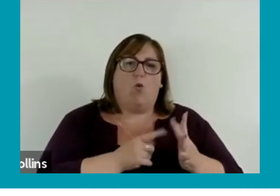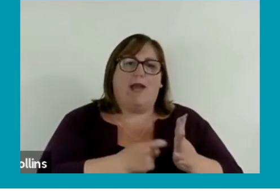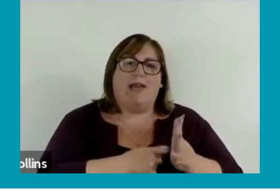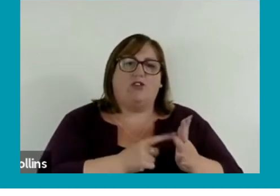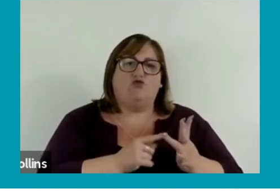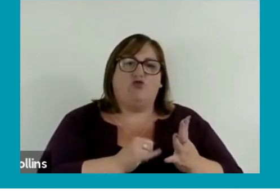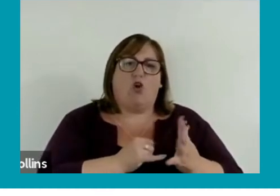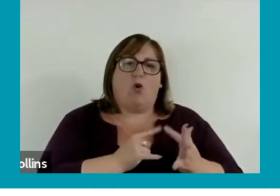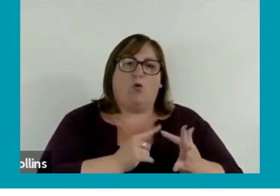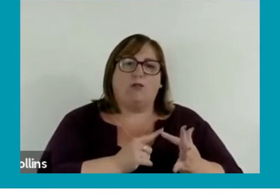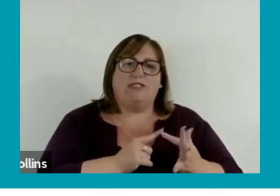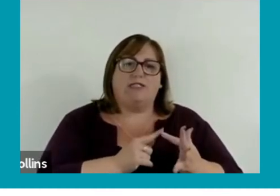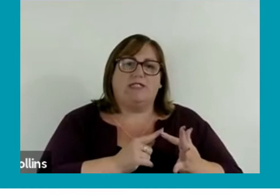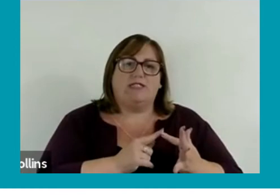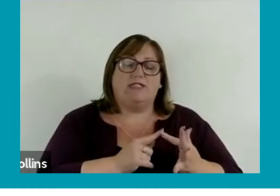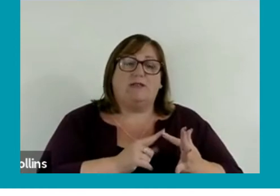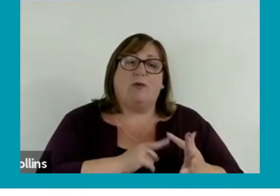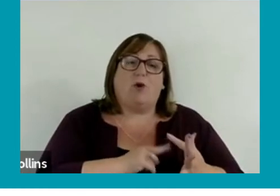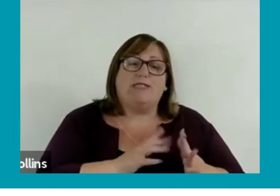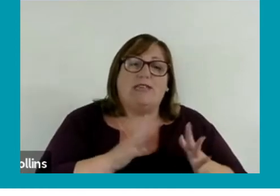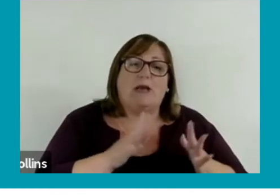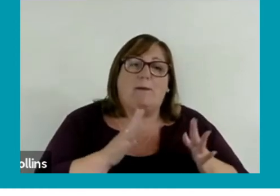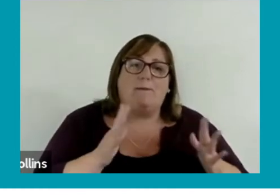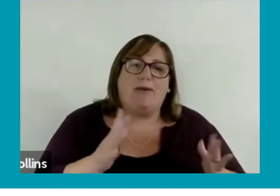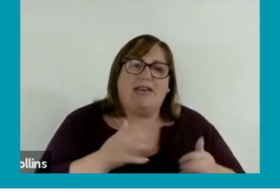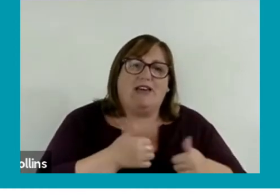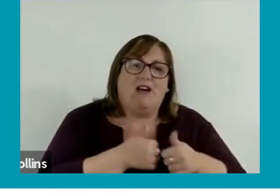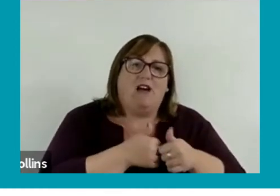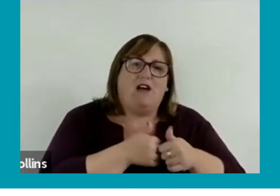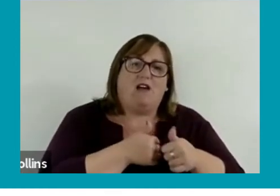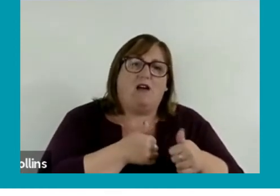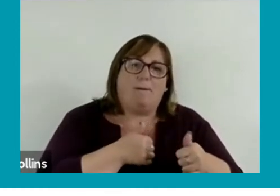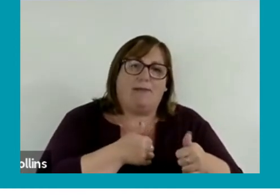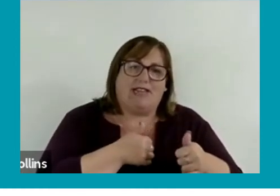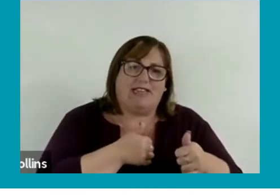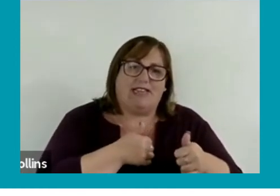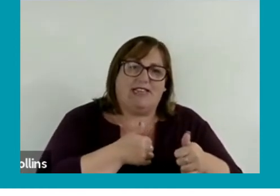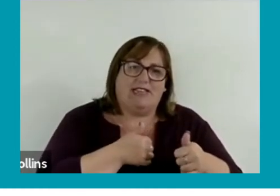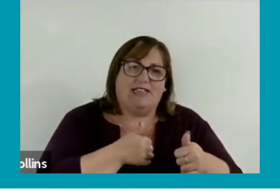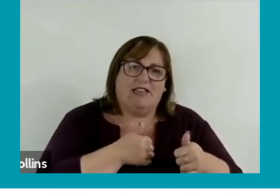people off because they think oh i don't want to just be a cog in a wheel a number i've worked in